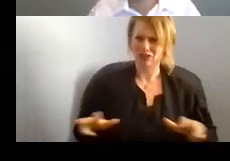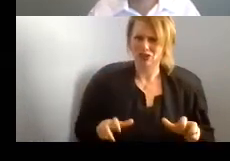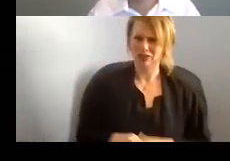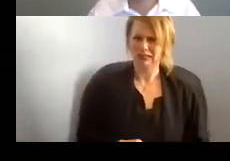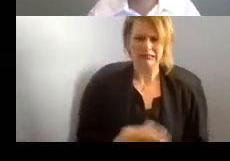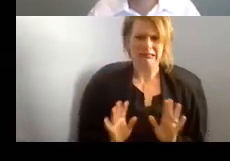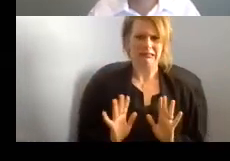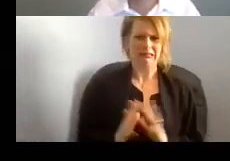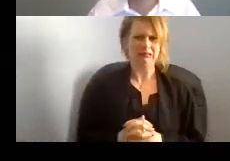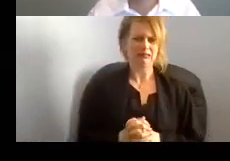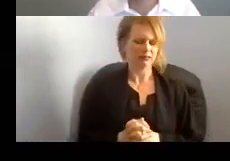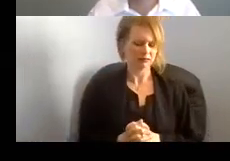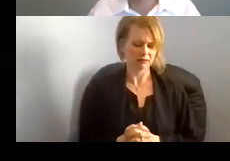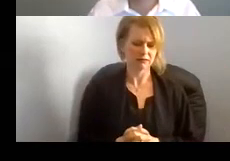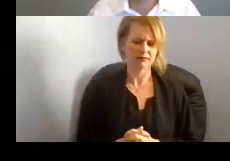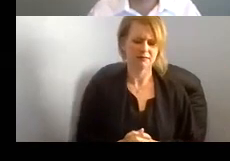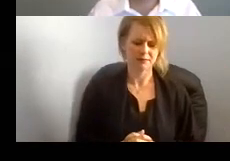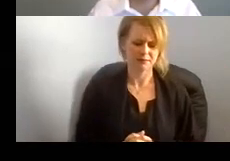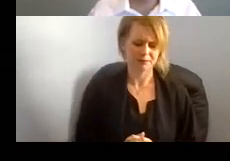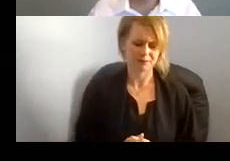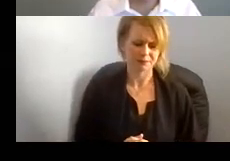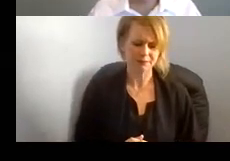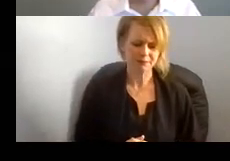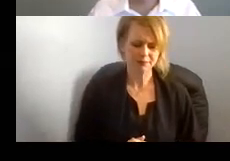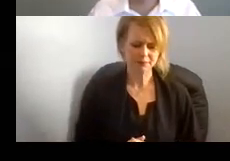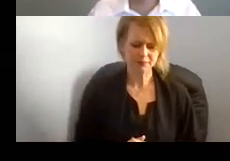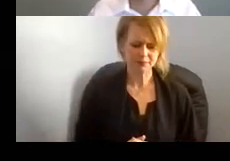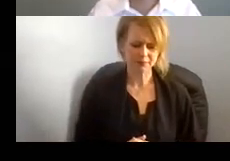you’re really going to share your feelings if it’s minimized in that way.